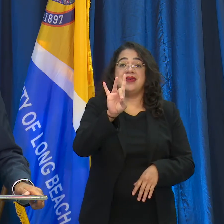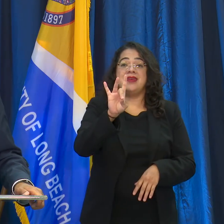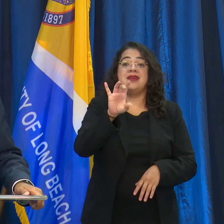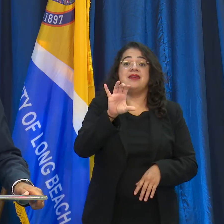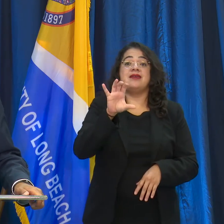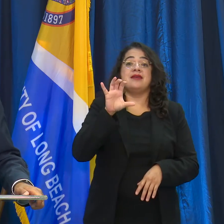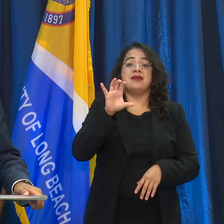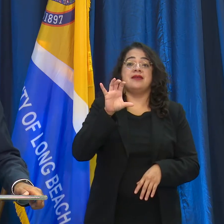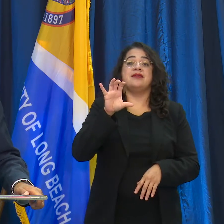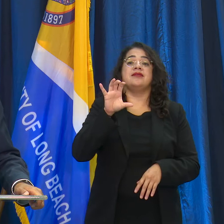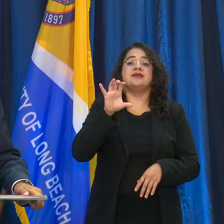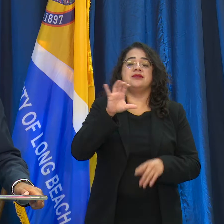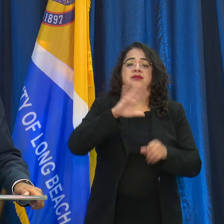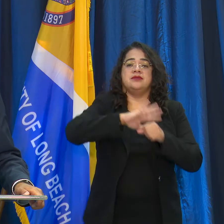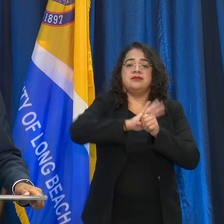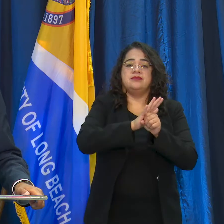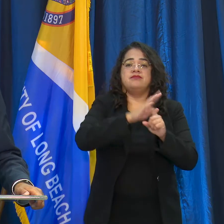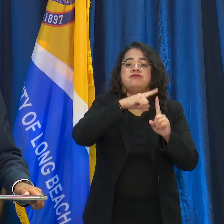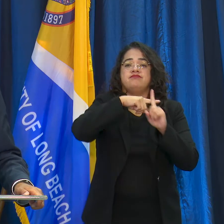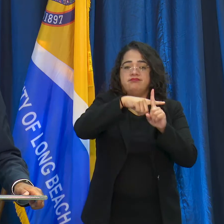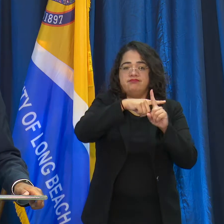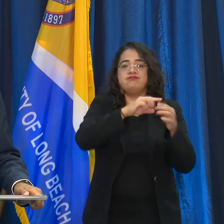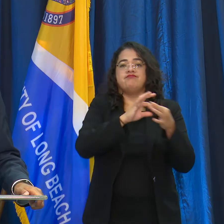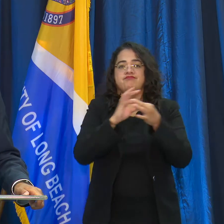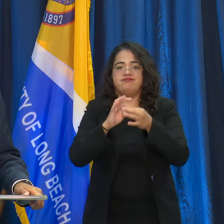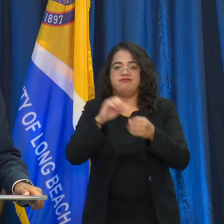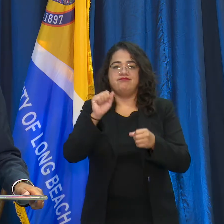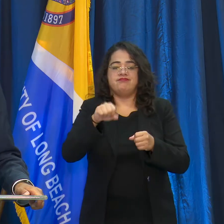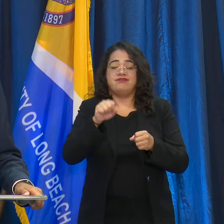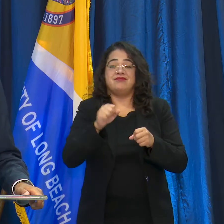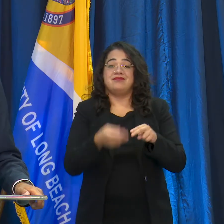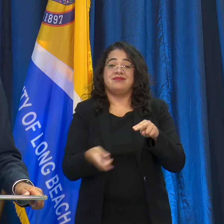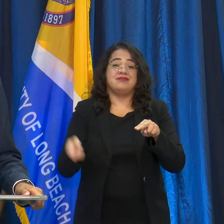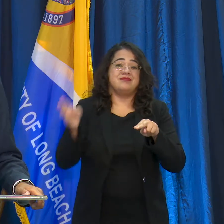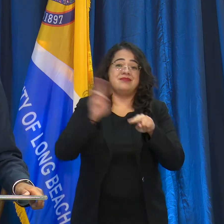that have tested positive for COVID-19. That's an increase of over 230